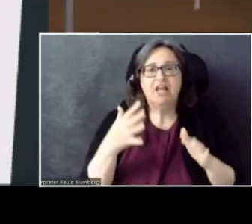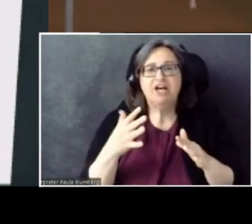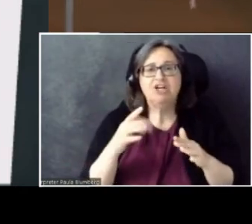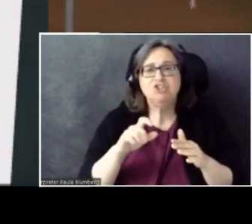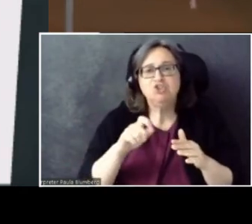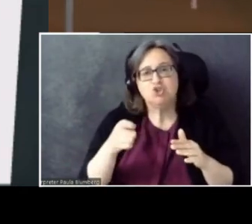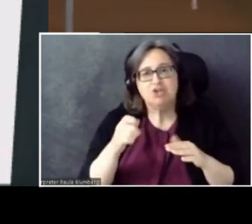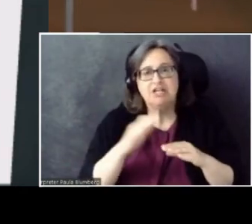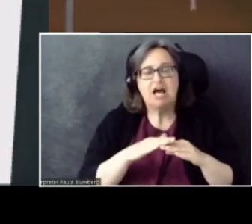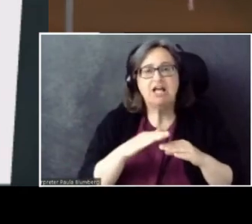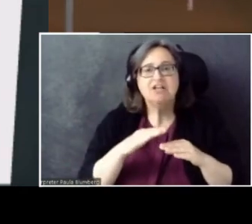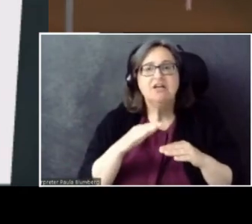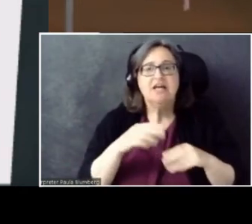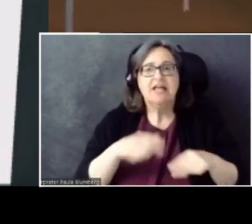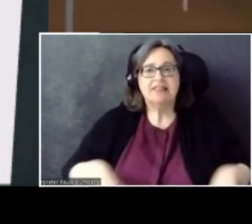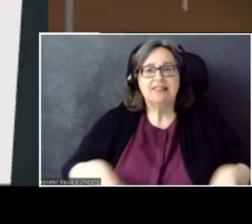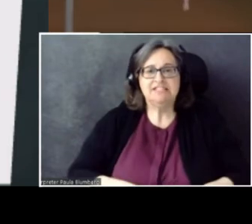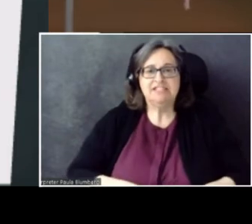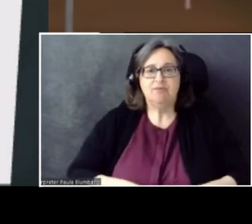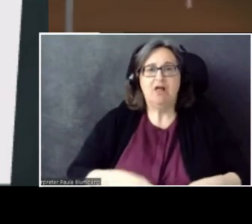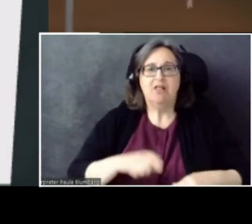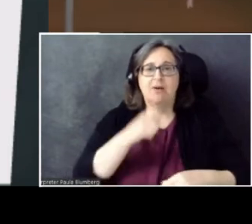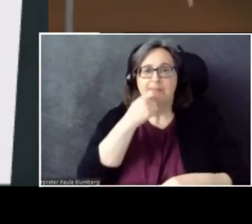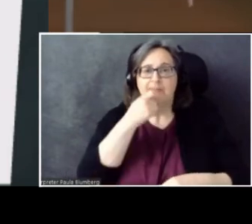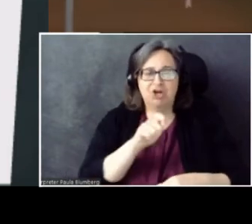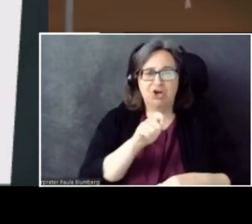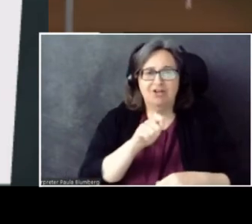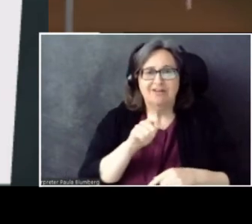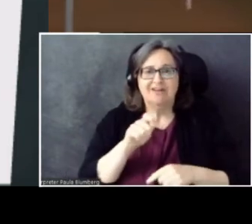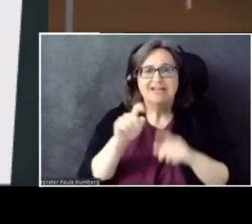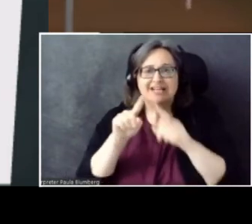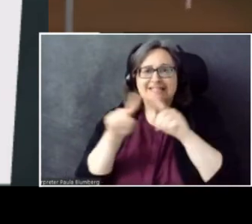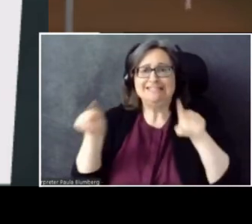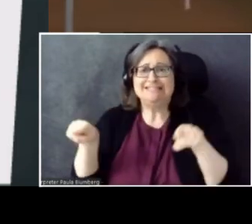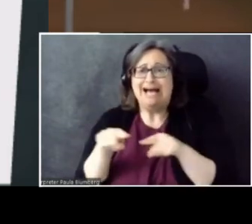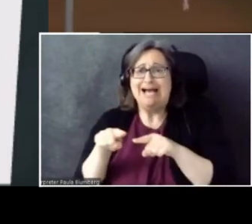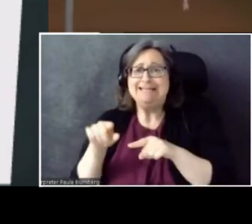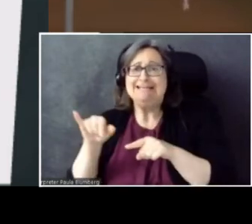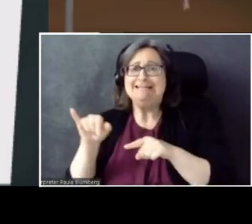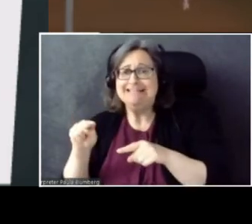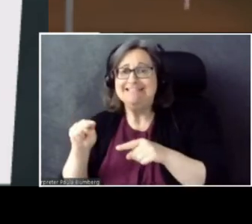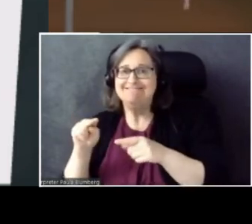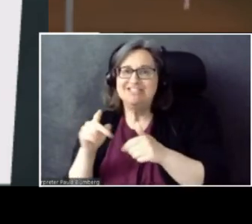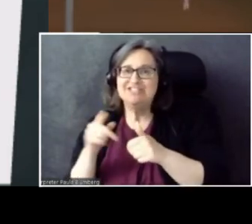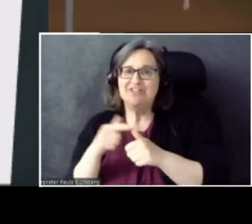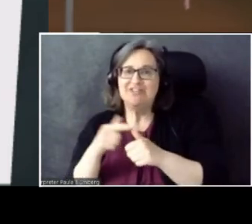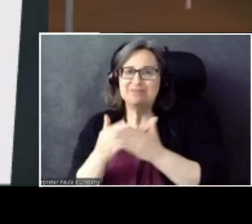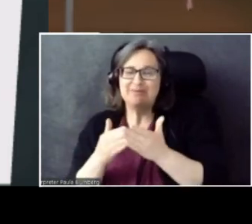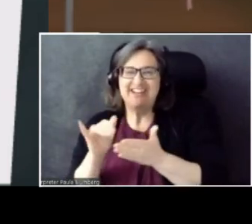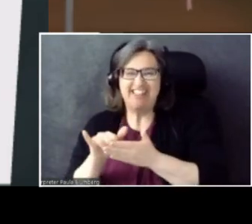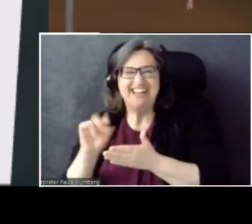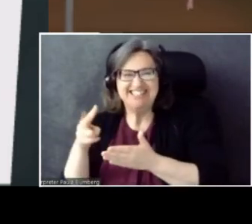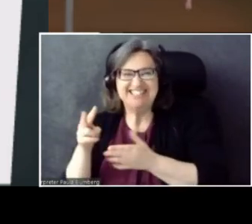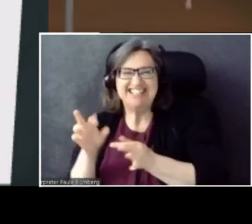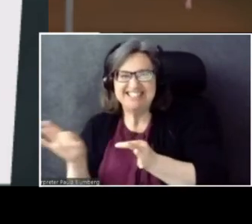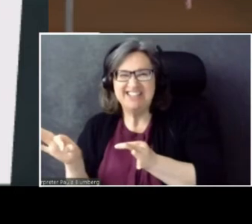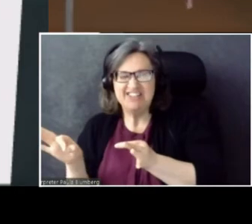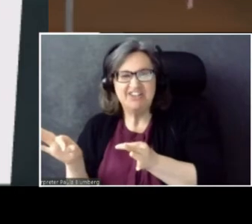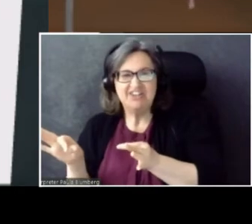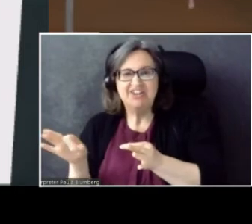Period. Sign in... Is the first part of that second... That second sentence. This is all one phrase, by the way.